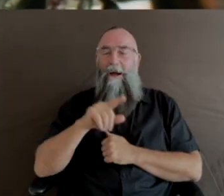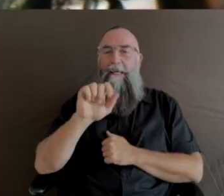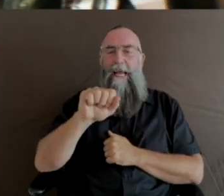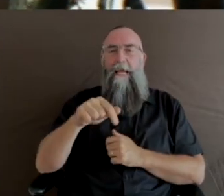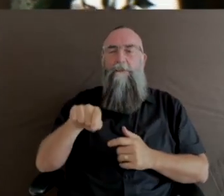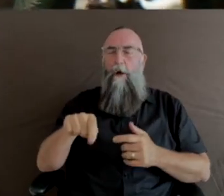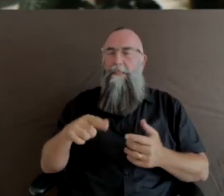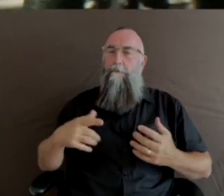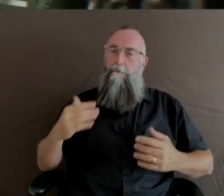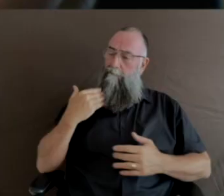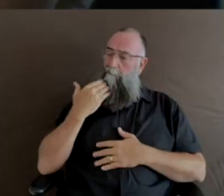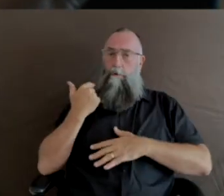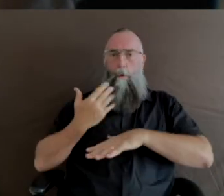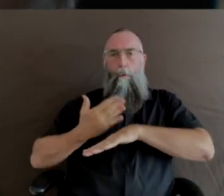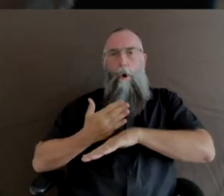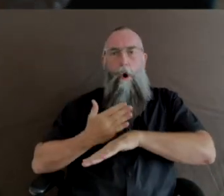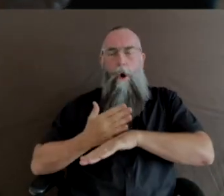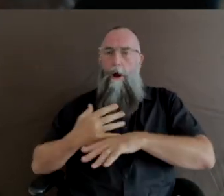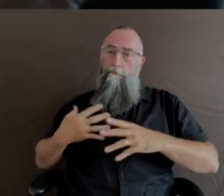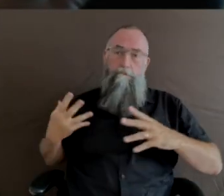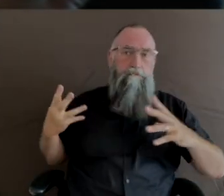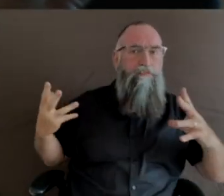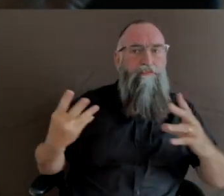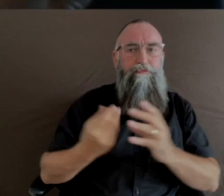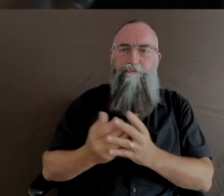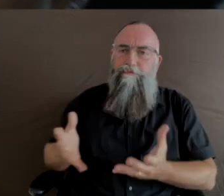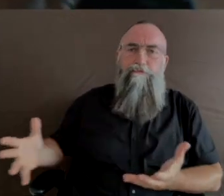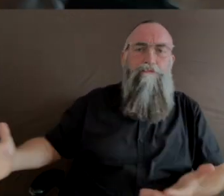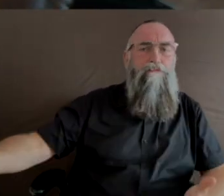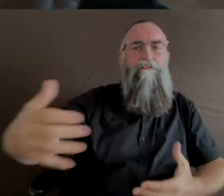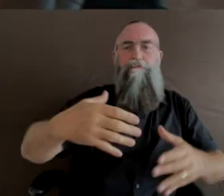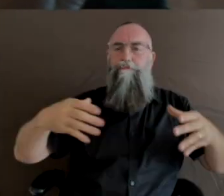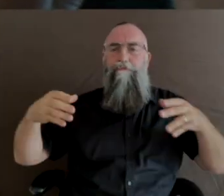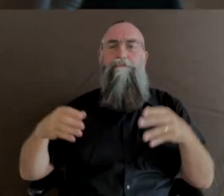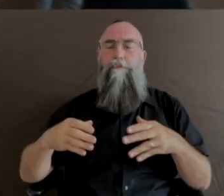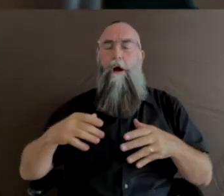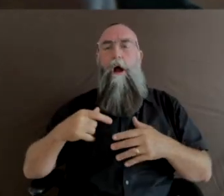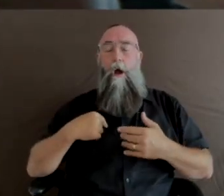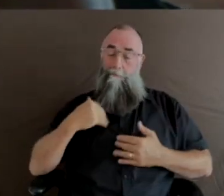So participants do a workshop with me where we reflect on matters close to the heart and gradually